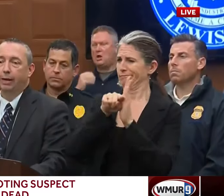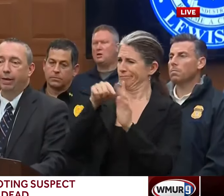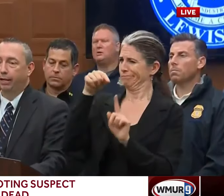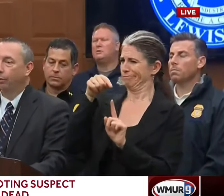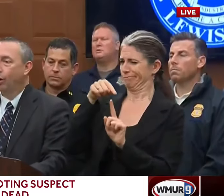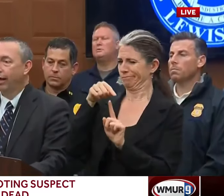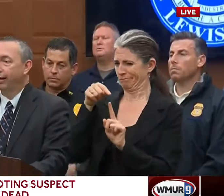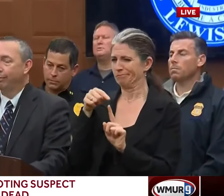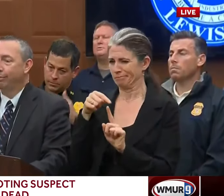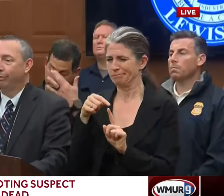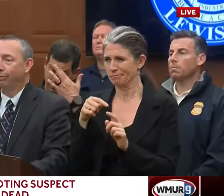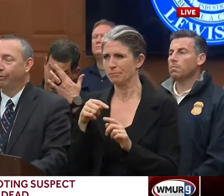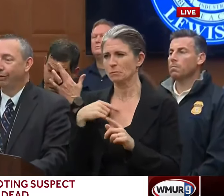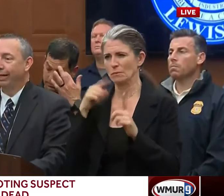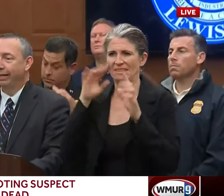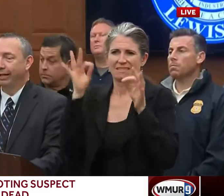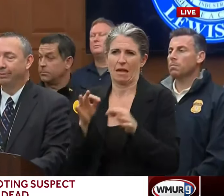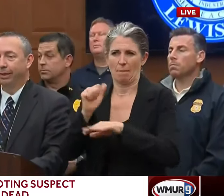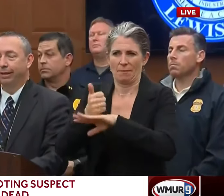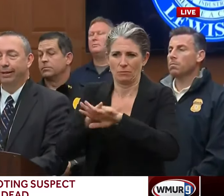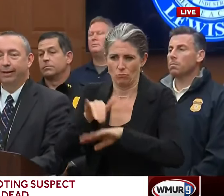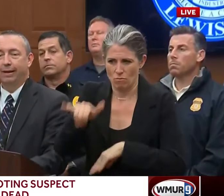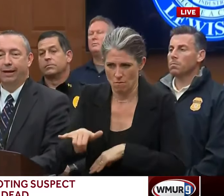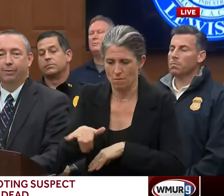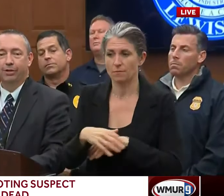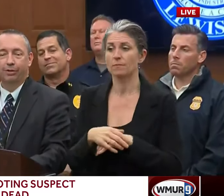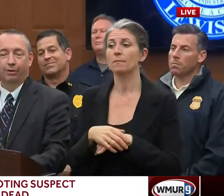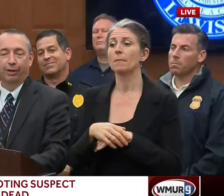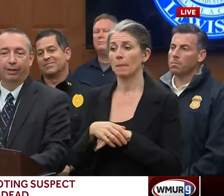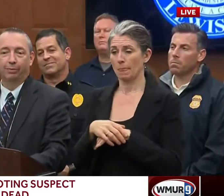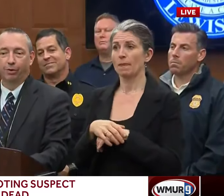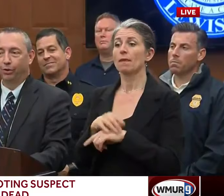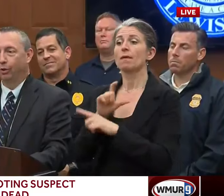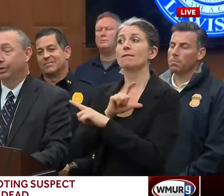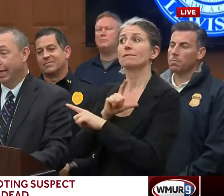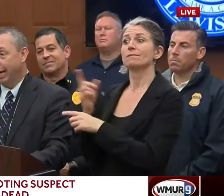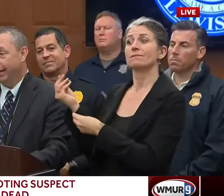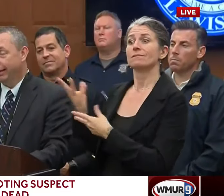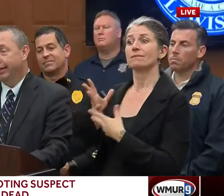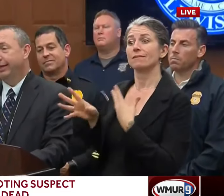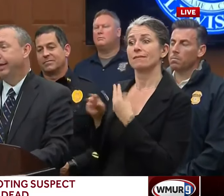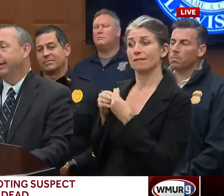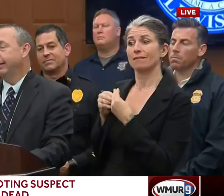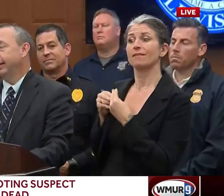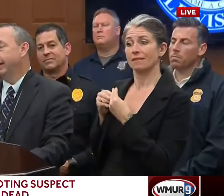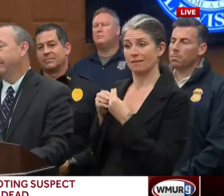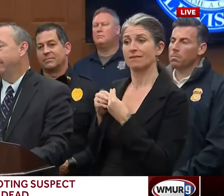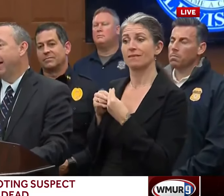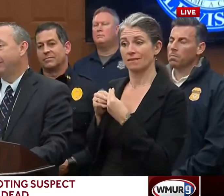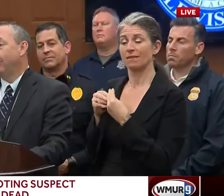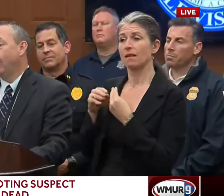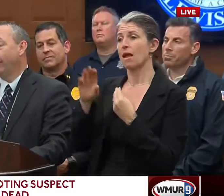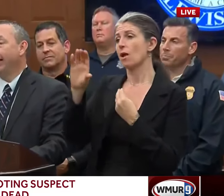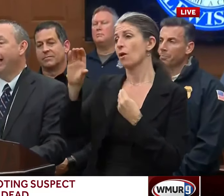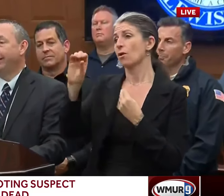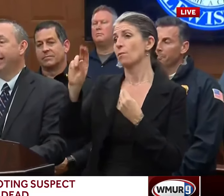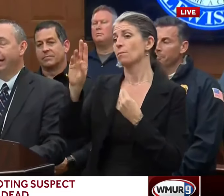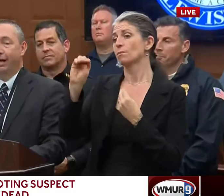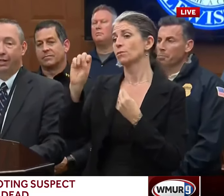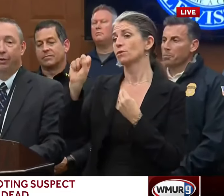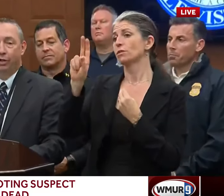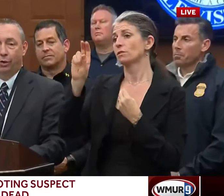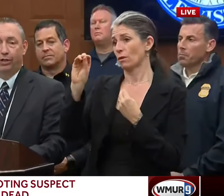WHAT I ALSO JUST WANT TO MENTION THIS BECAUSE A FELLOW COMMISSIONER HAD ASKED ME TO DO THIS AND I COULD WALK OUT OF HERE FORGETTING IT.